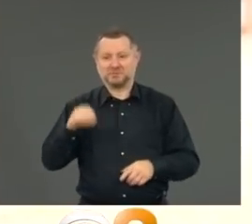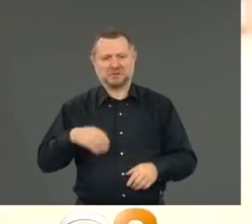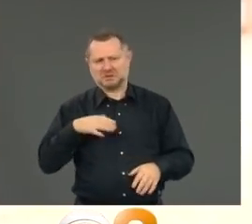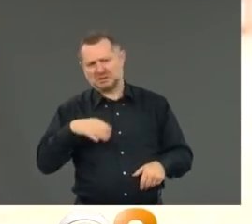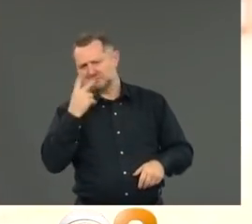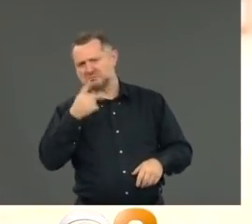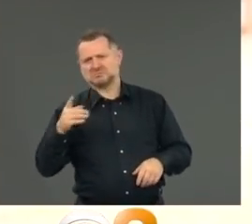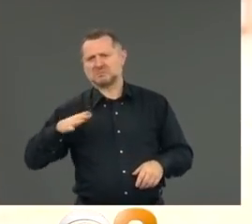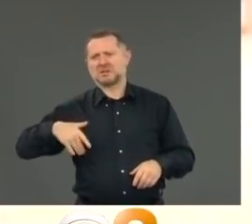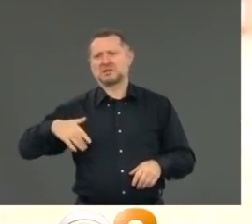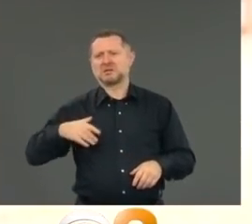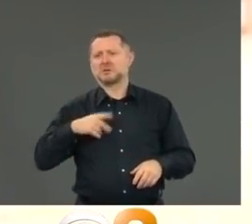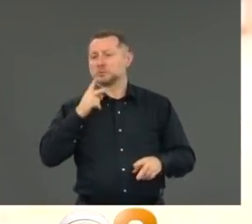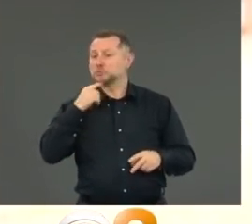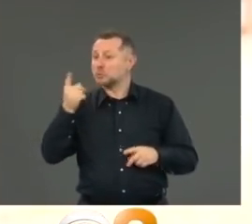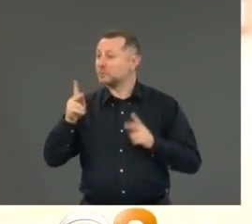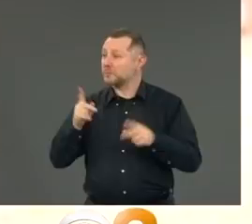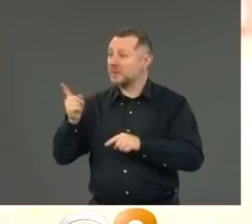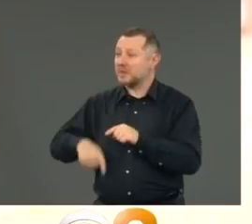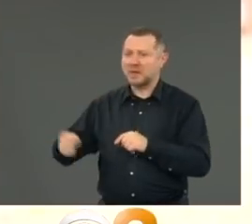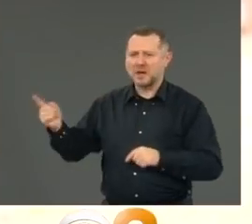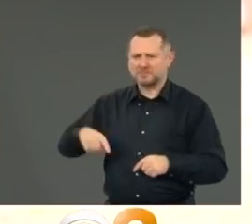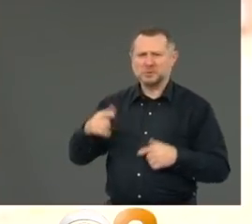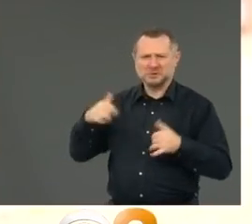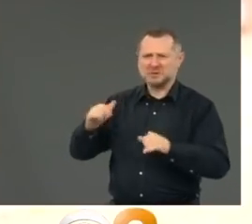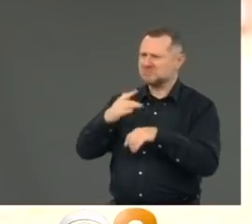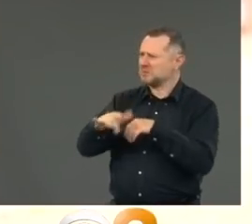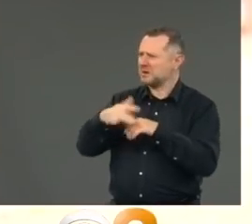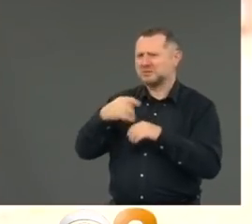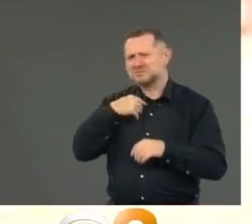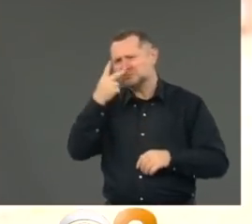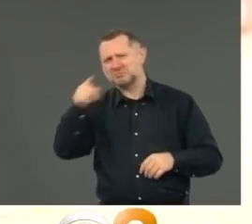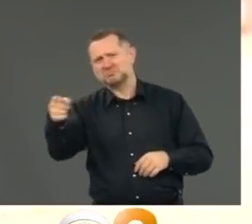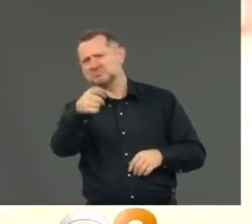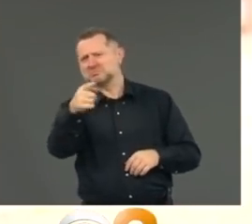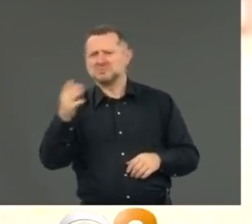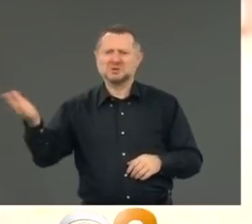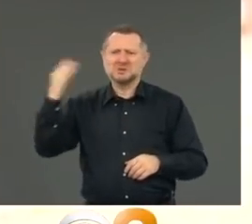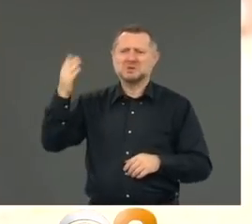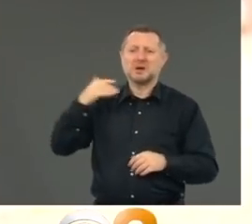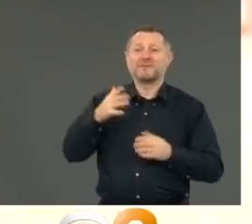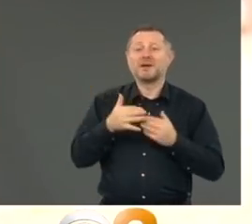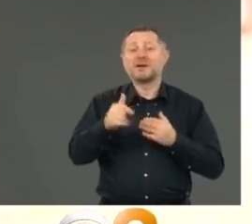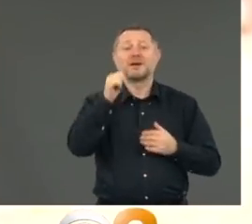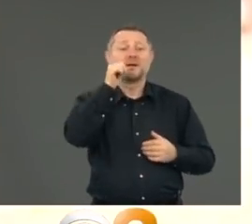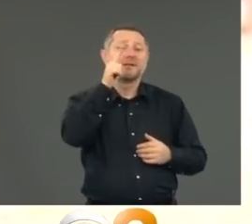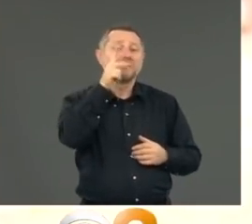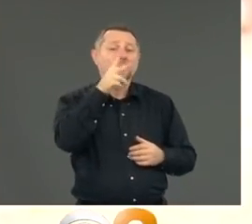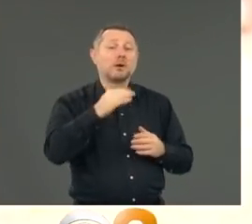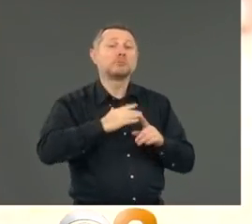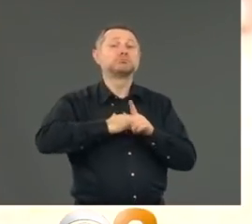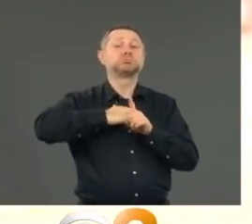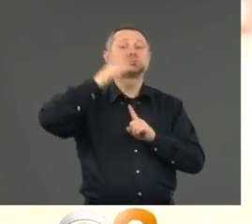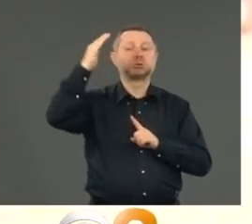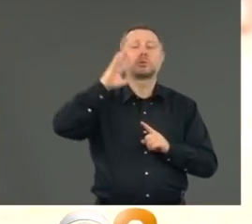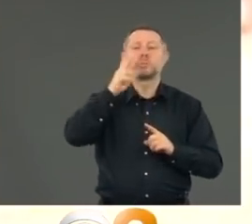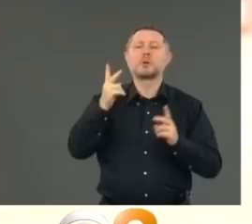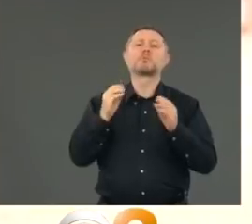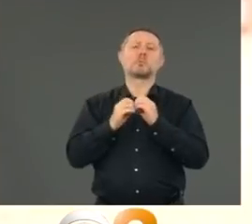THE BEACH. WE CAN DO SOCIAL DISTANCING ON THE BEACH AT 50% OF MAXIMUM. WE HAVE NOT REACHED 50% OF